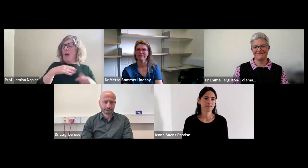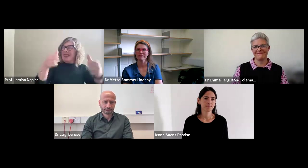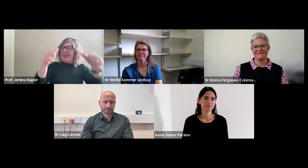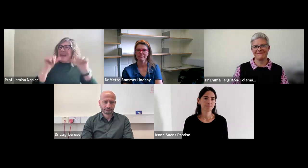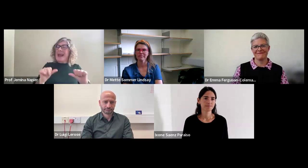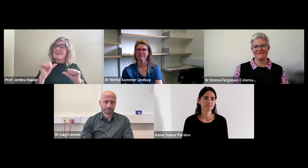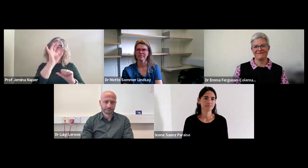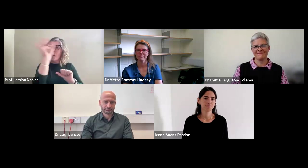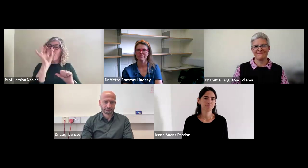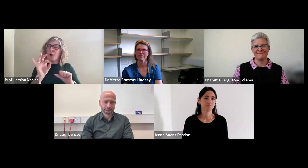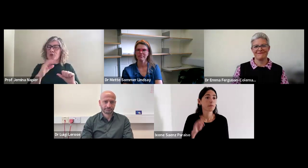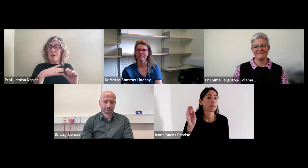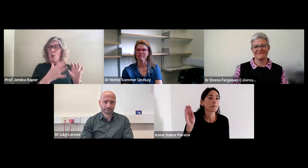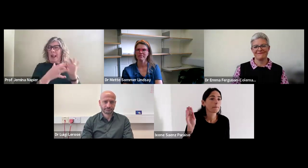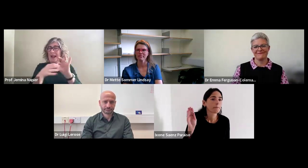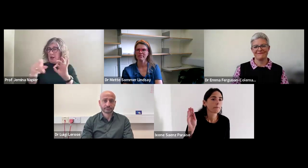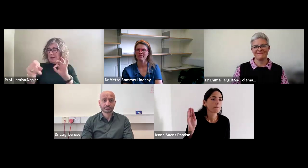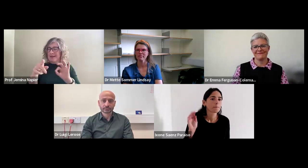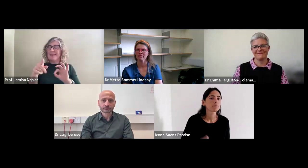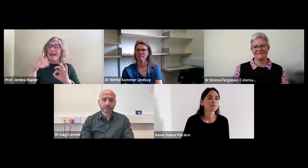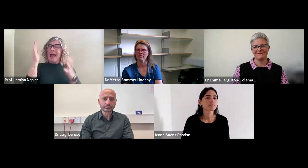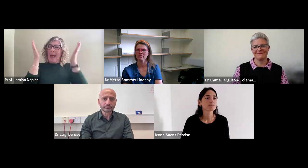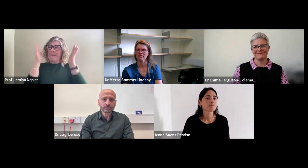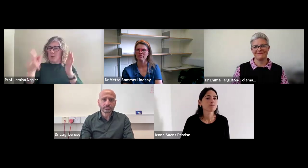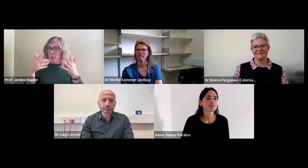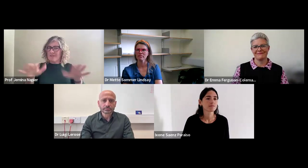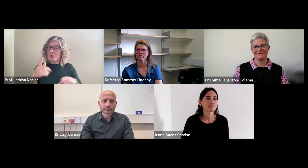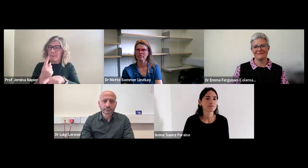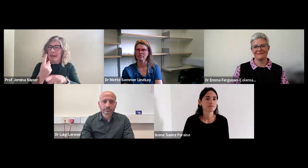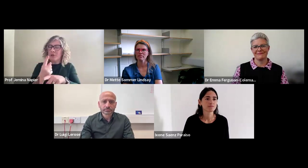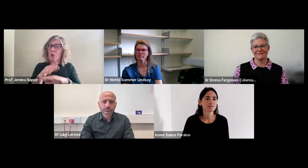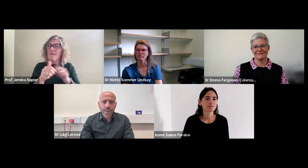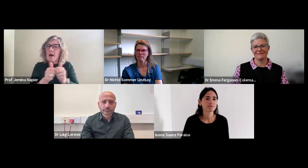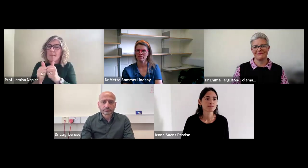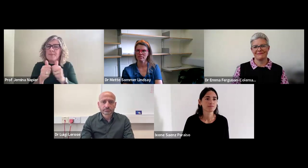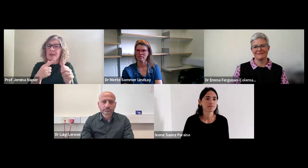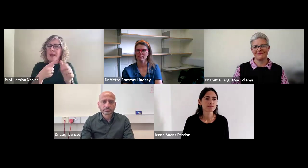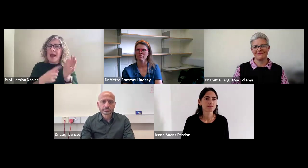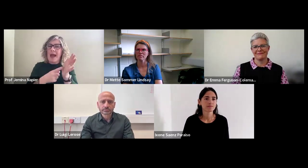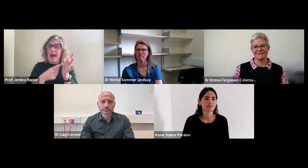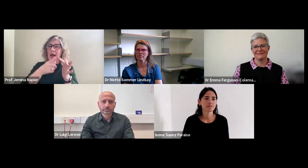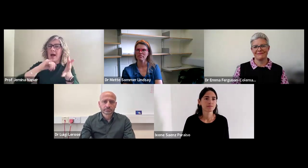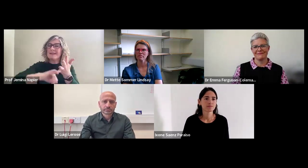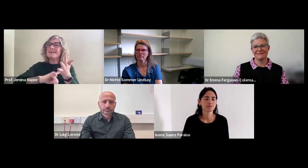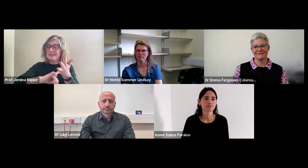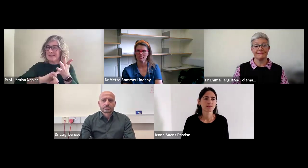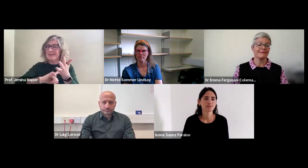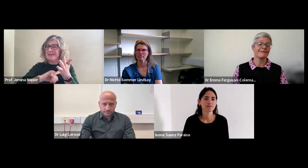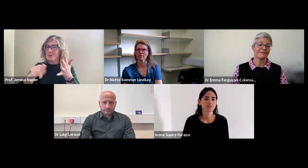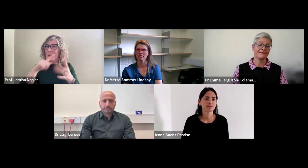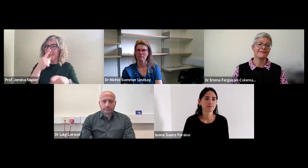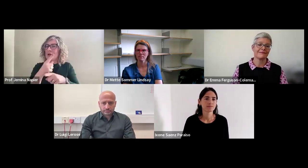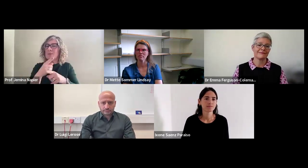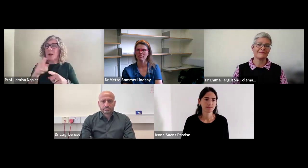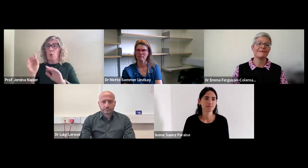a smooth process. So that leads us on to our next question and Emma, you've mentioned allies already